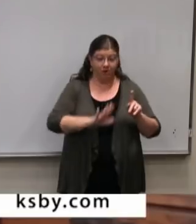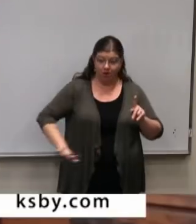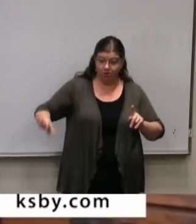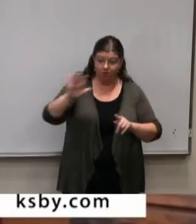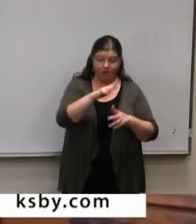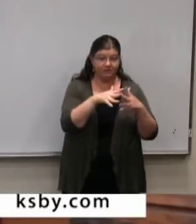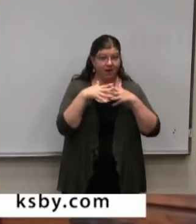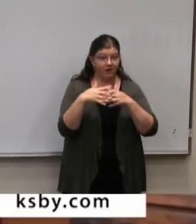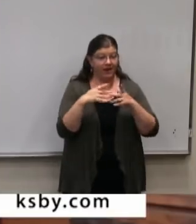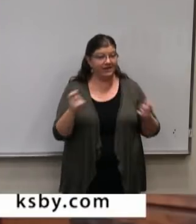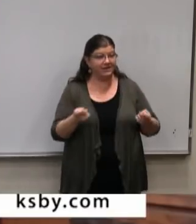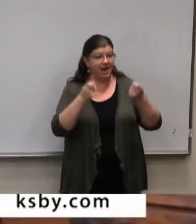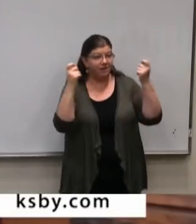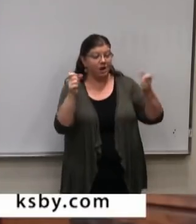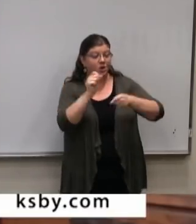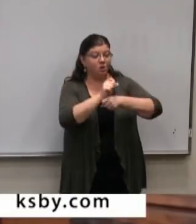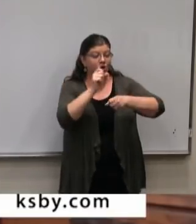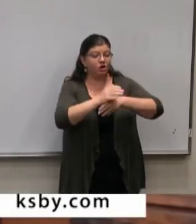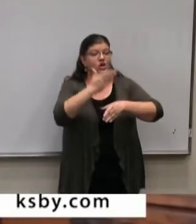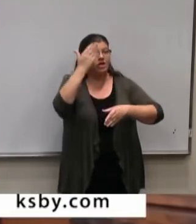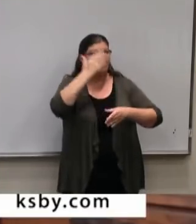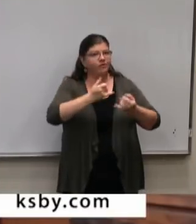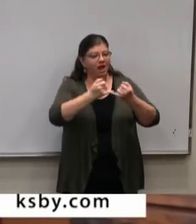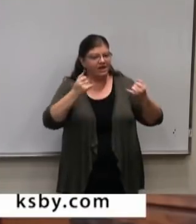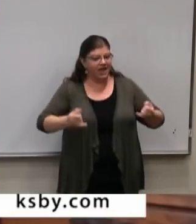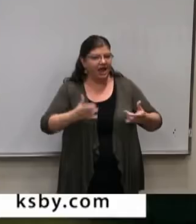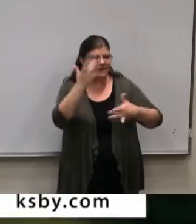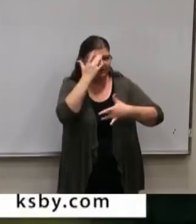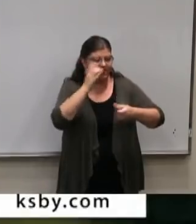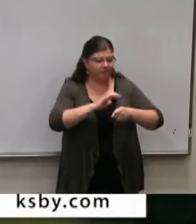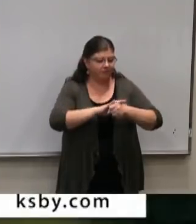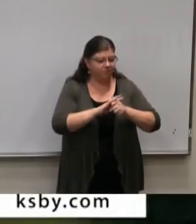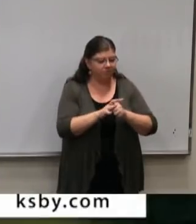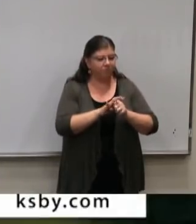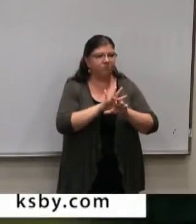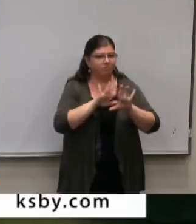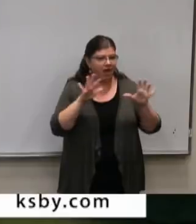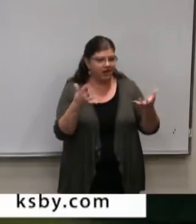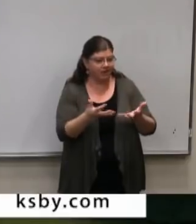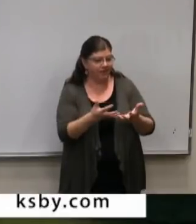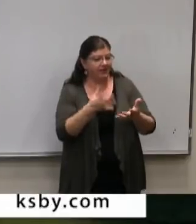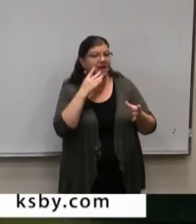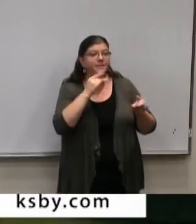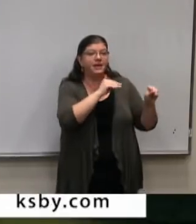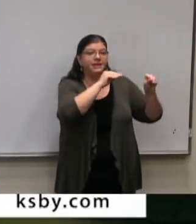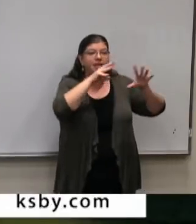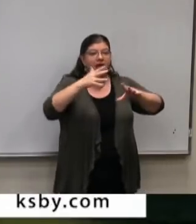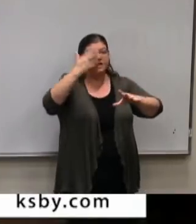in celebrating workers on the front lines of the pandemic. Hancock has been lighting the face of their administration